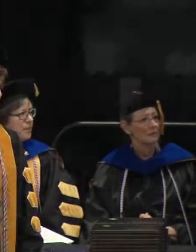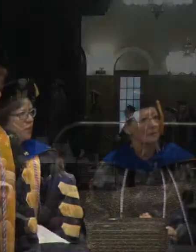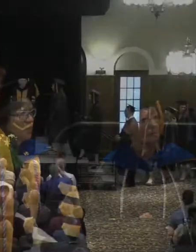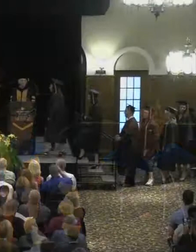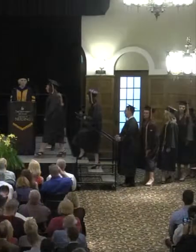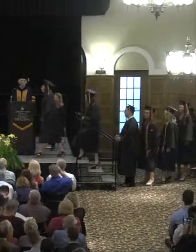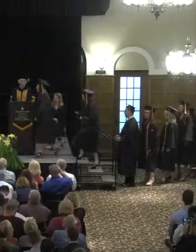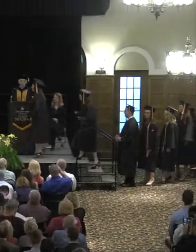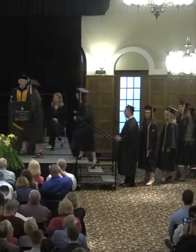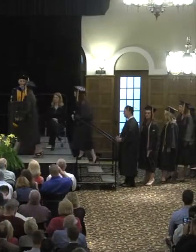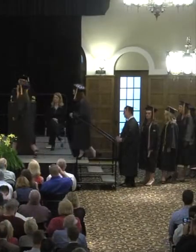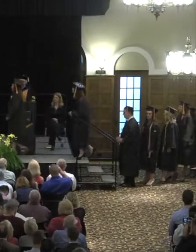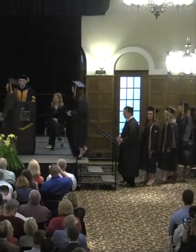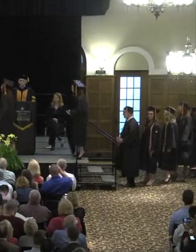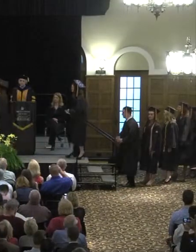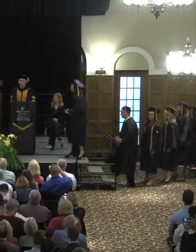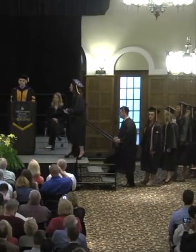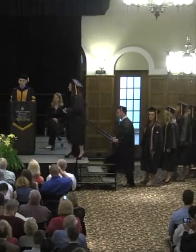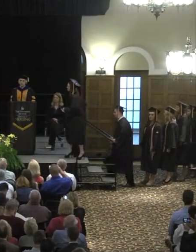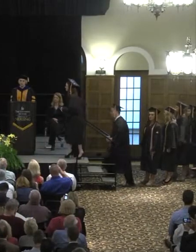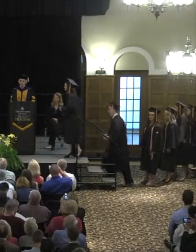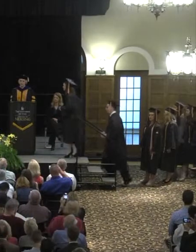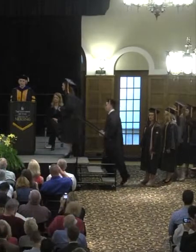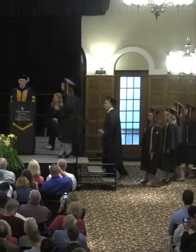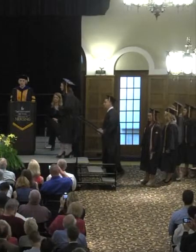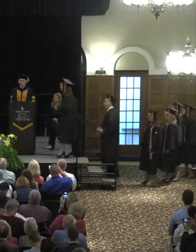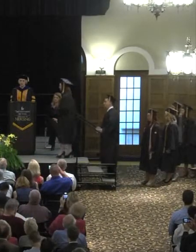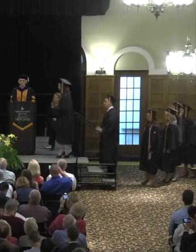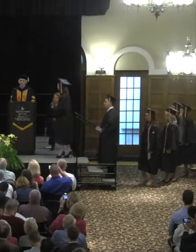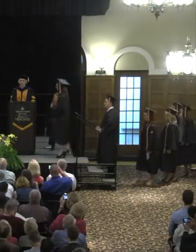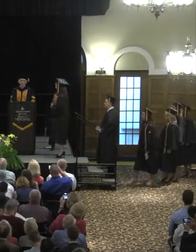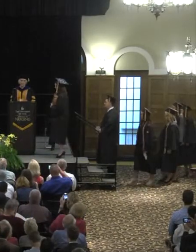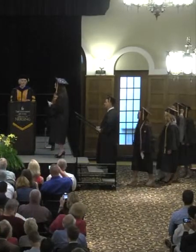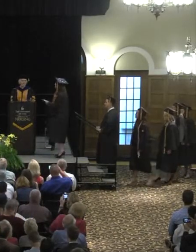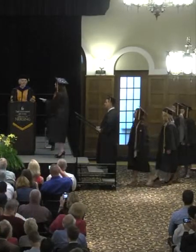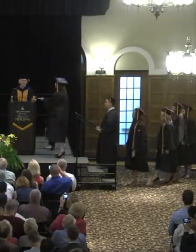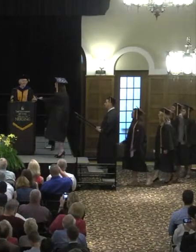Kerissa Bormann, BSN, Bachelor of Science in Nursing.